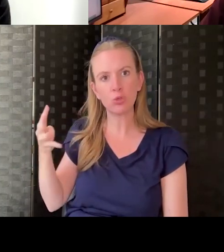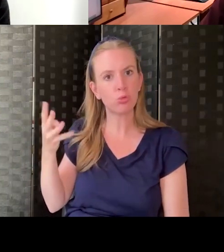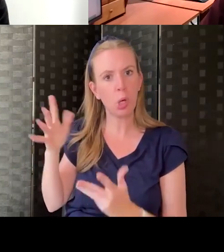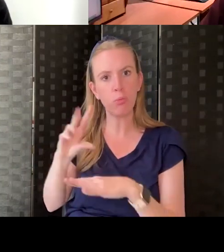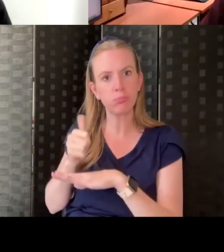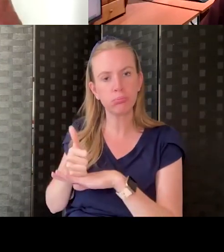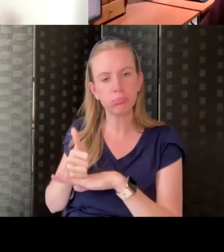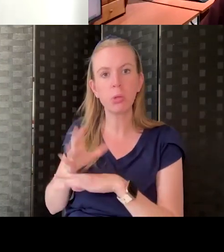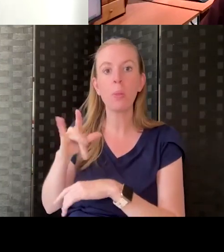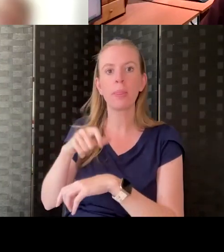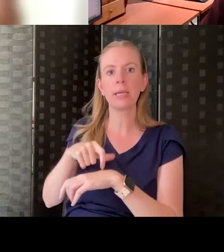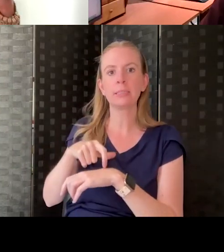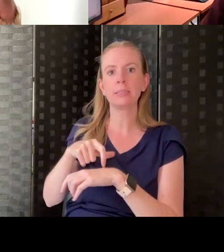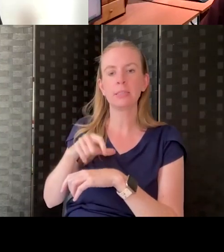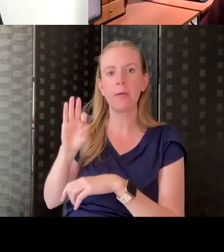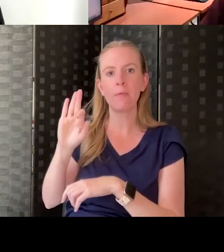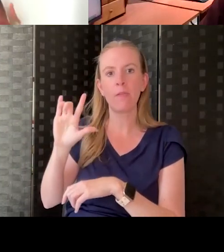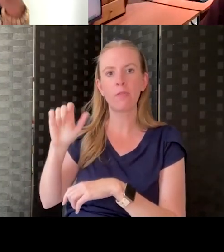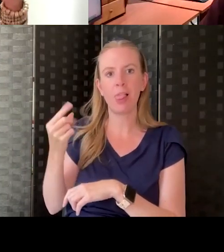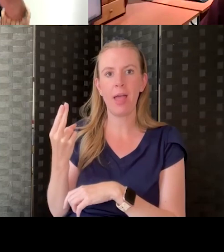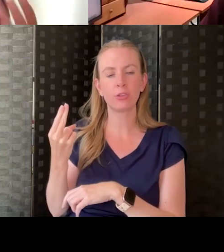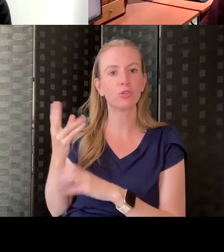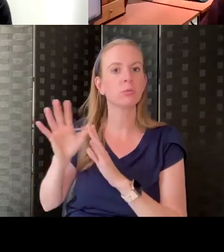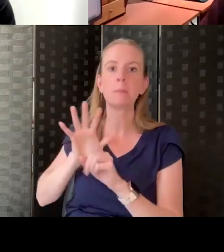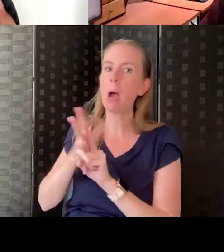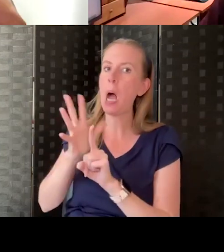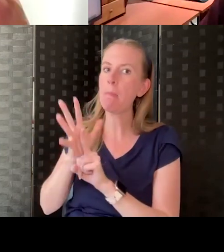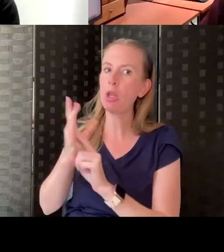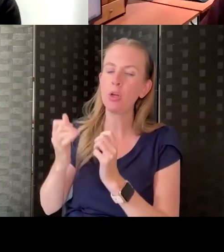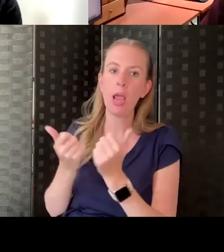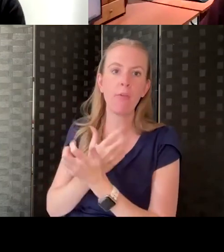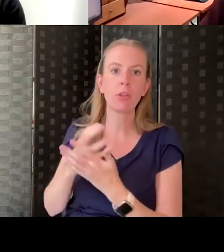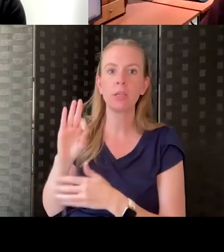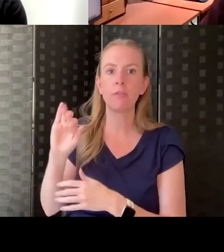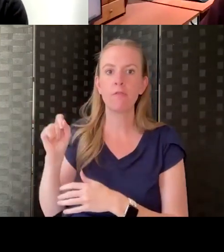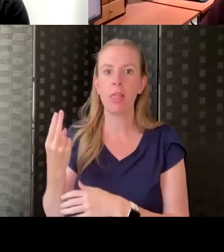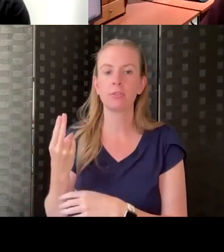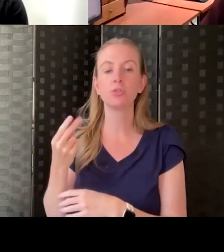that time, flash was the thing, everything had to be flash. This company hired me specifically